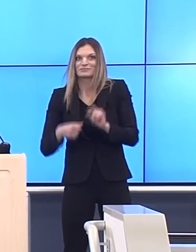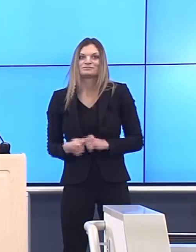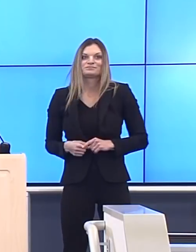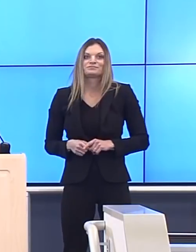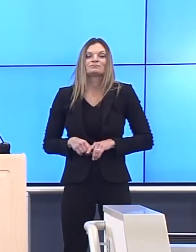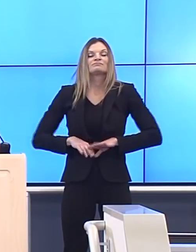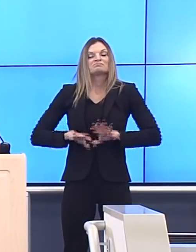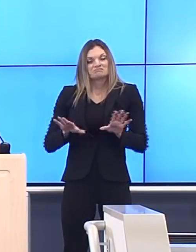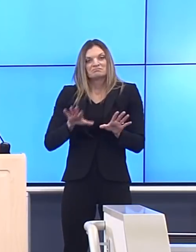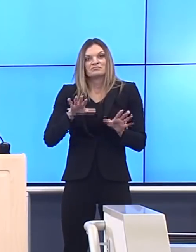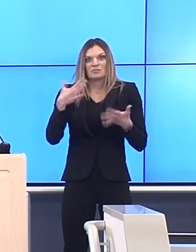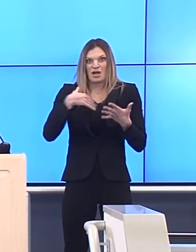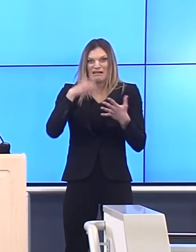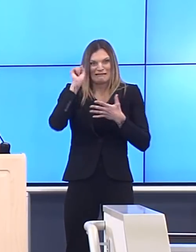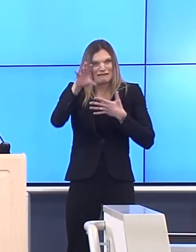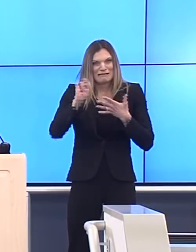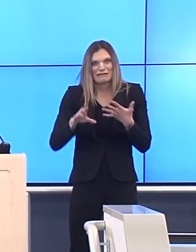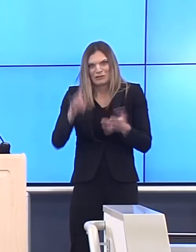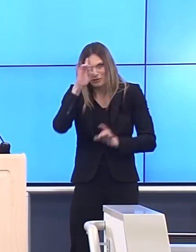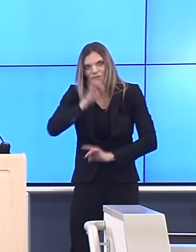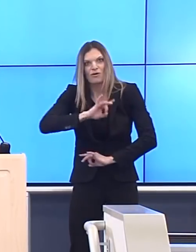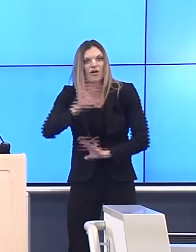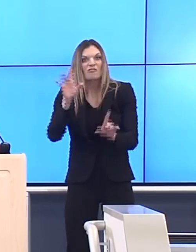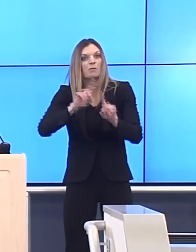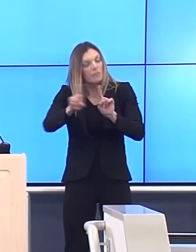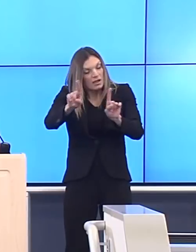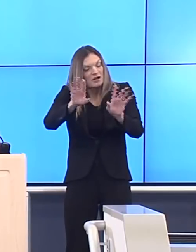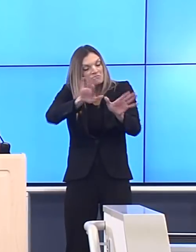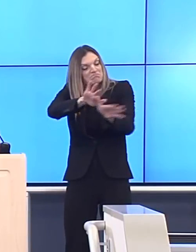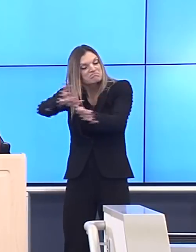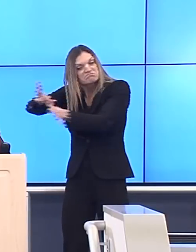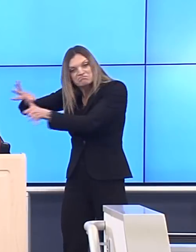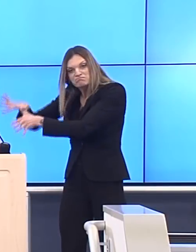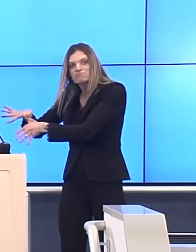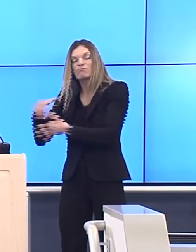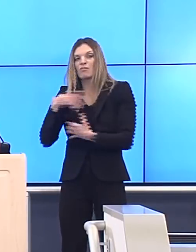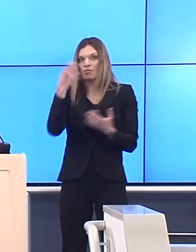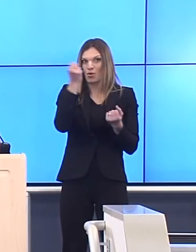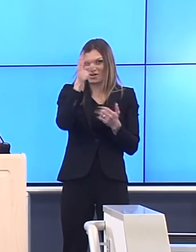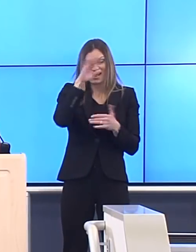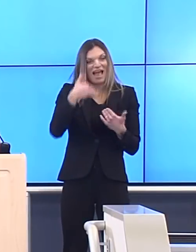PREVENTABLE. THAT IS WHAT GIVES ME HOPE. THERE ARE CONCRETE THINGS THAT WE CAN DO